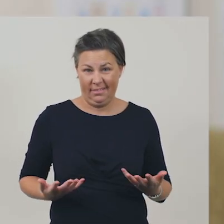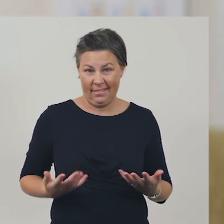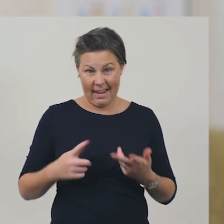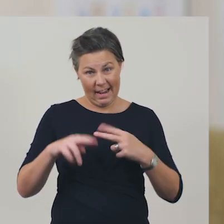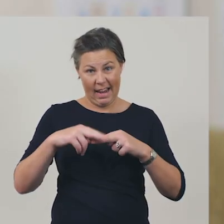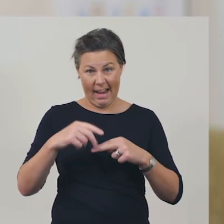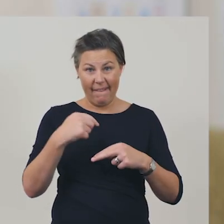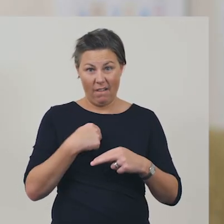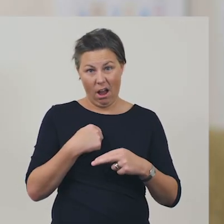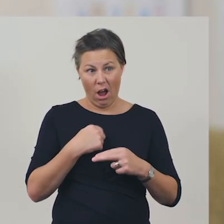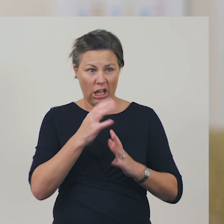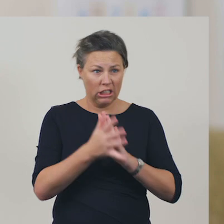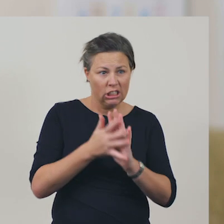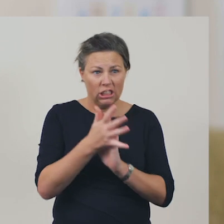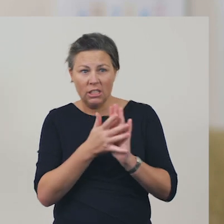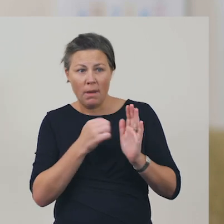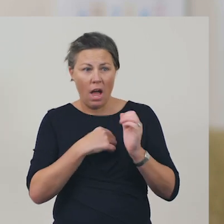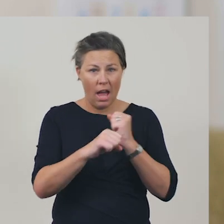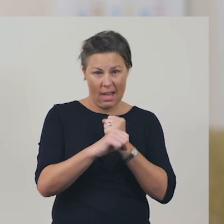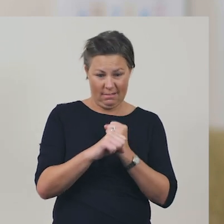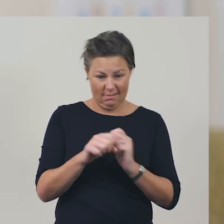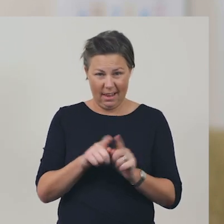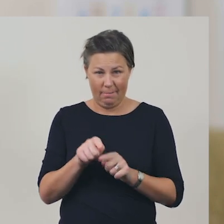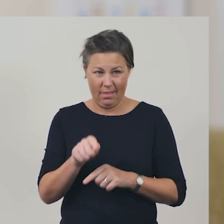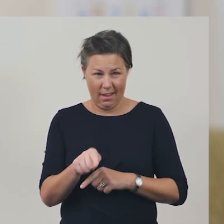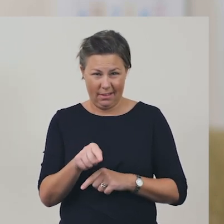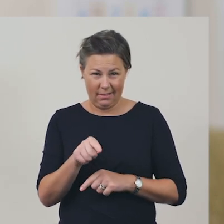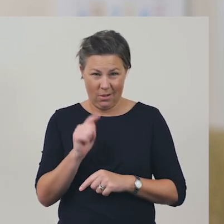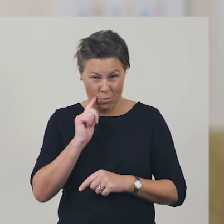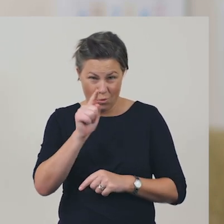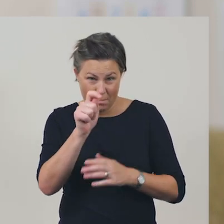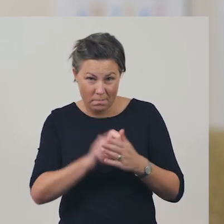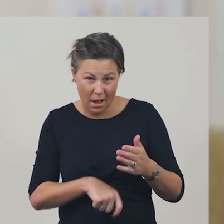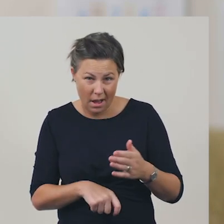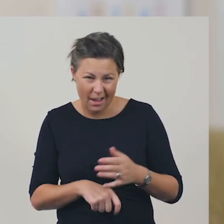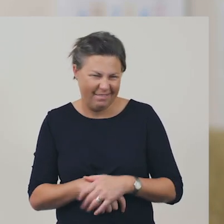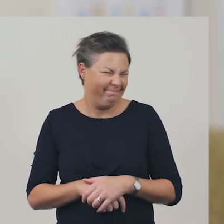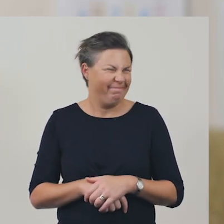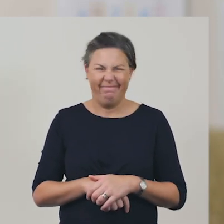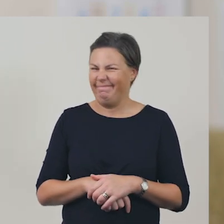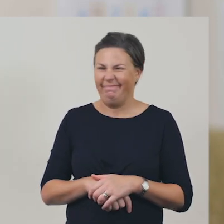Do you think it’s a good advertisement so far? I'm sure we can improve this ad.